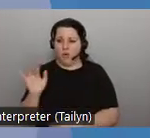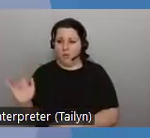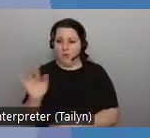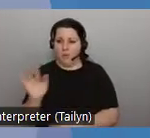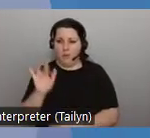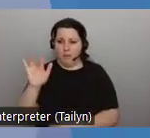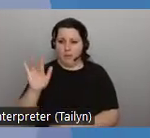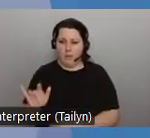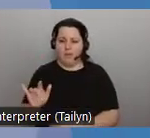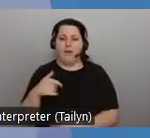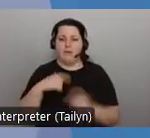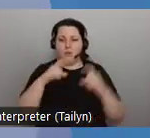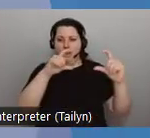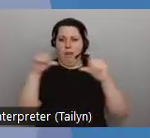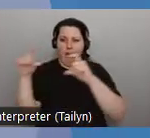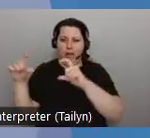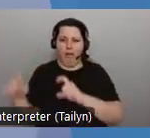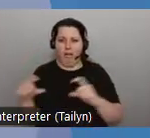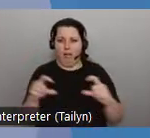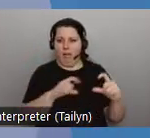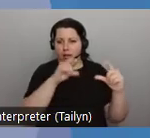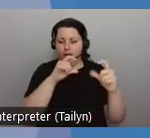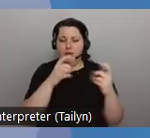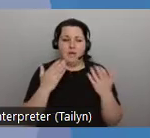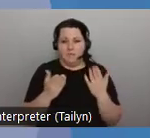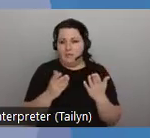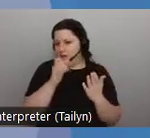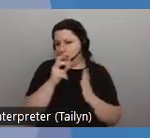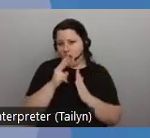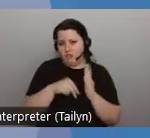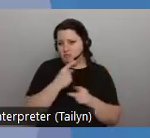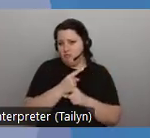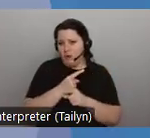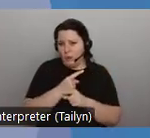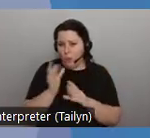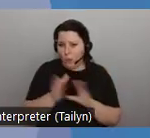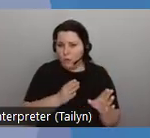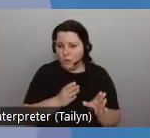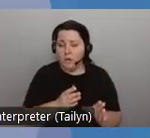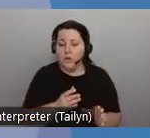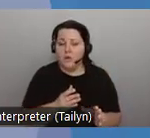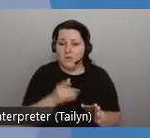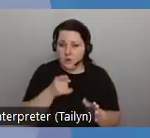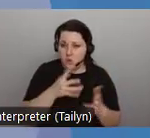tab Aero to read a paragraph know they have to use all four arrows to move from cell to cell and they might not